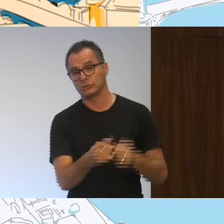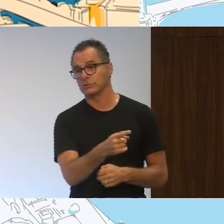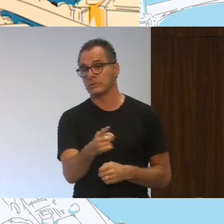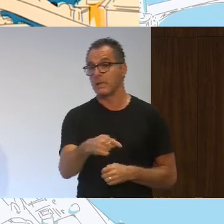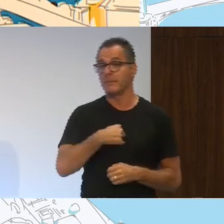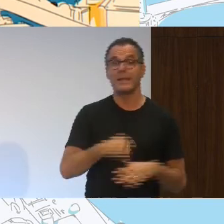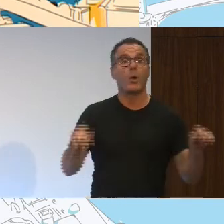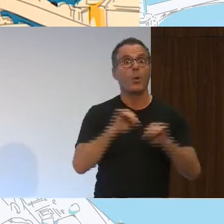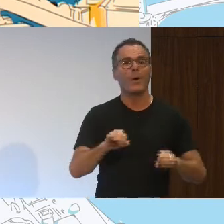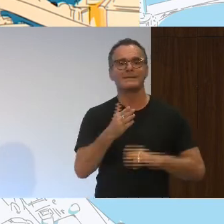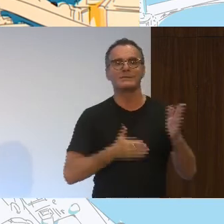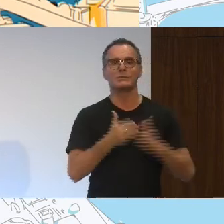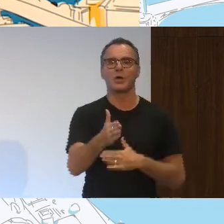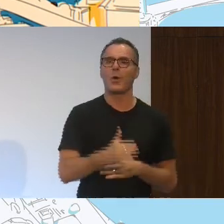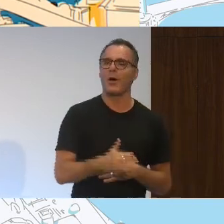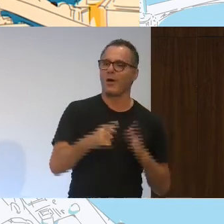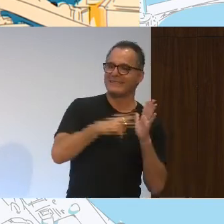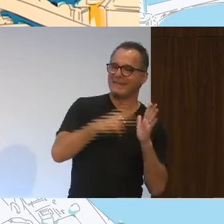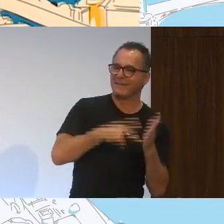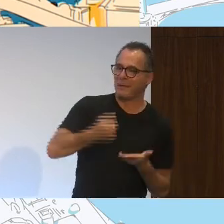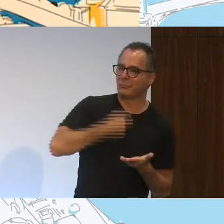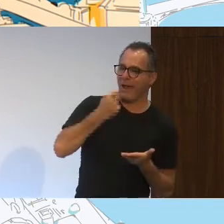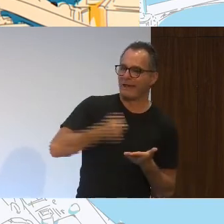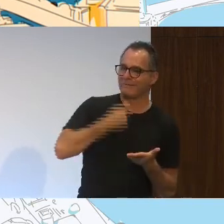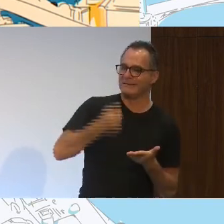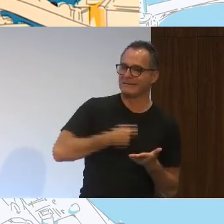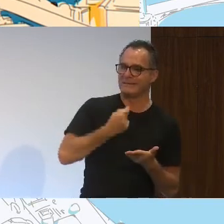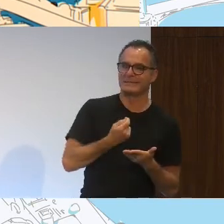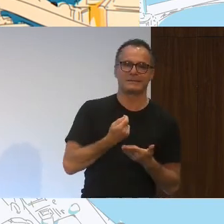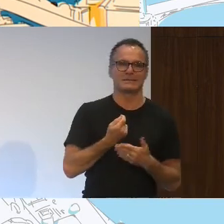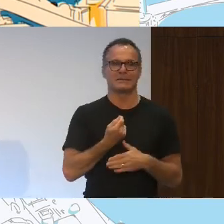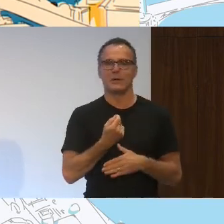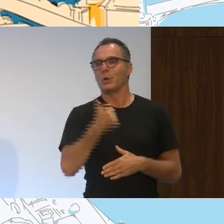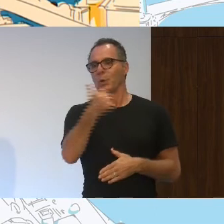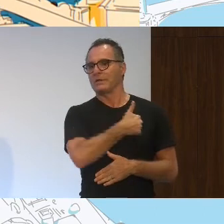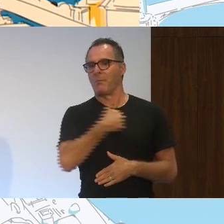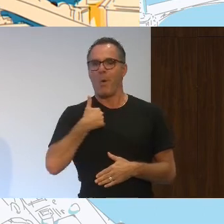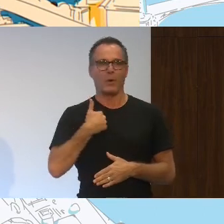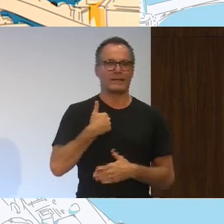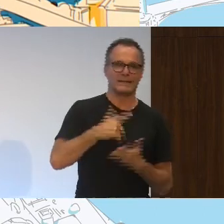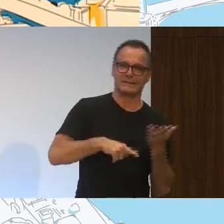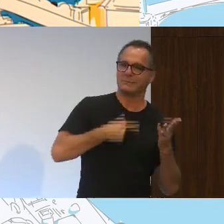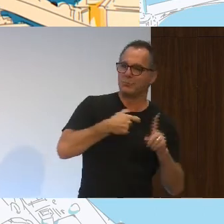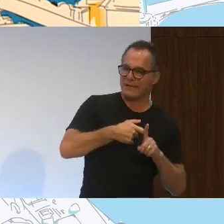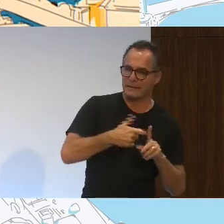on one of those good morning thing breakfast or good morning Britain or something like that you know that it's all sitting there watching you, just waiting.